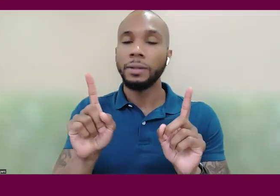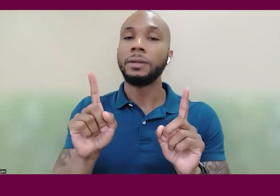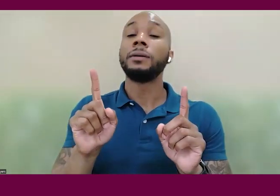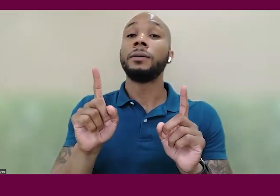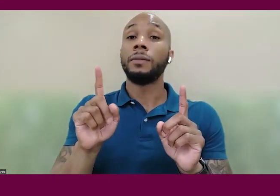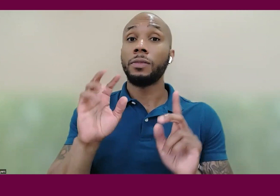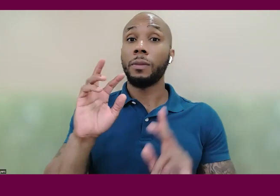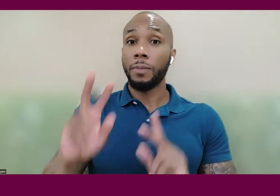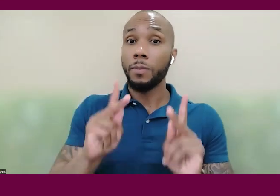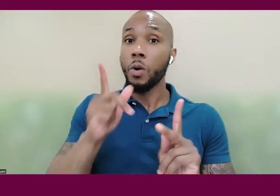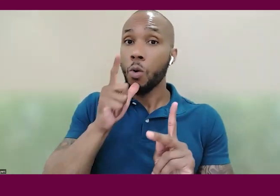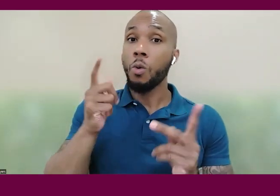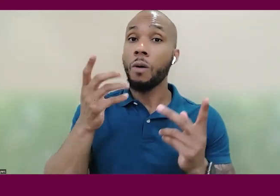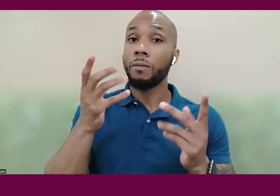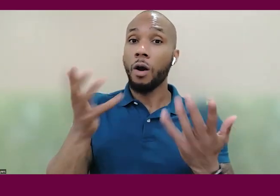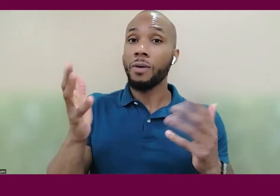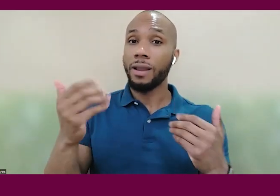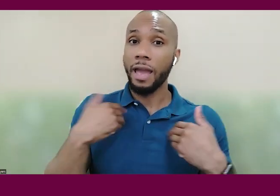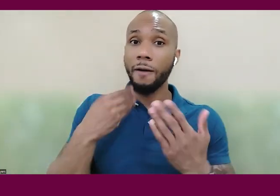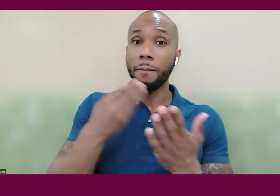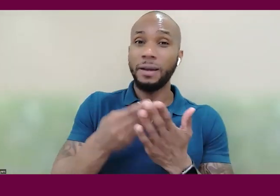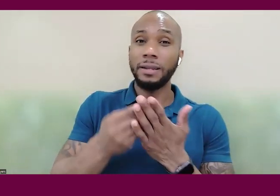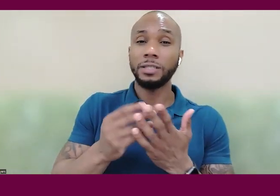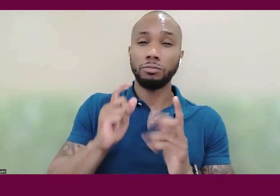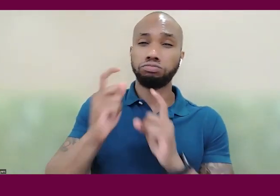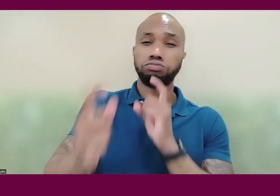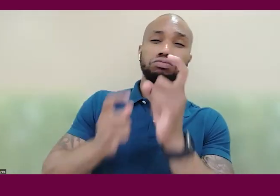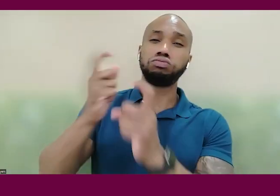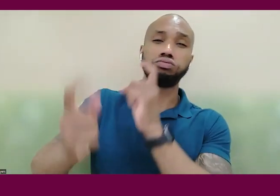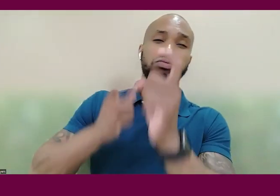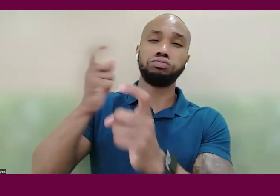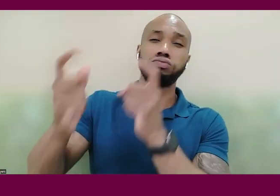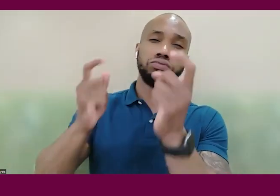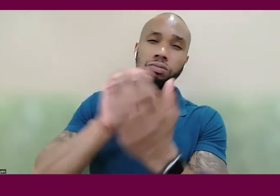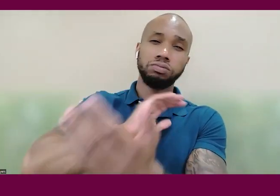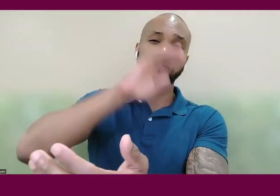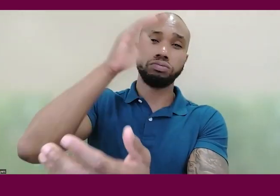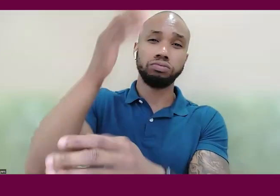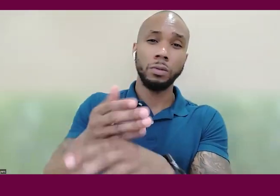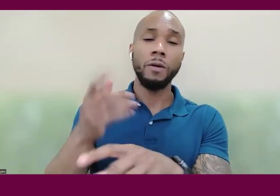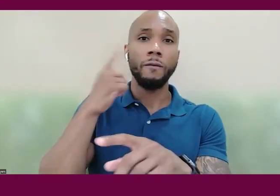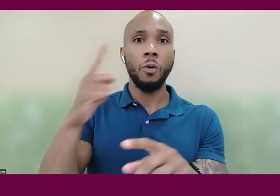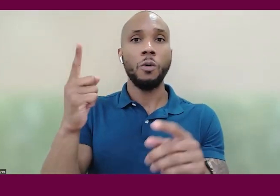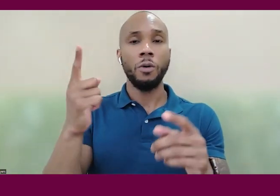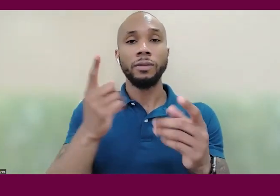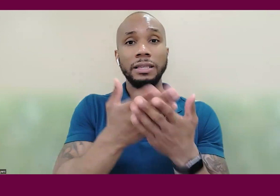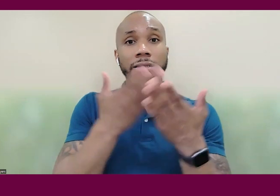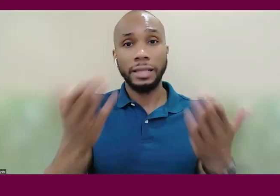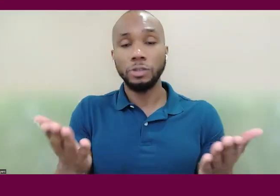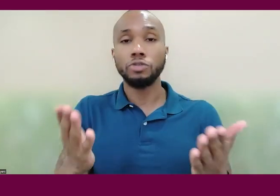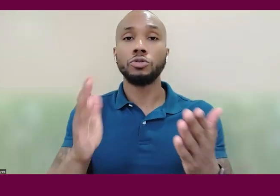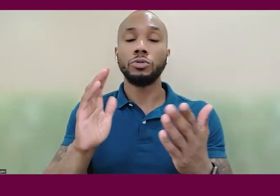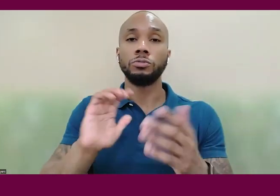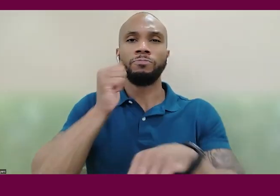But those who have money gave a whole lot of money for these things to be structured